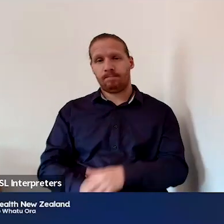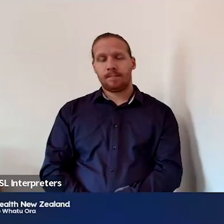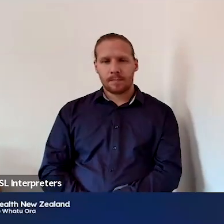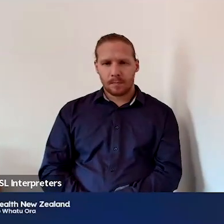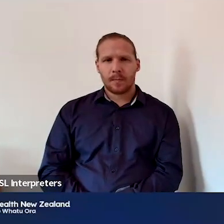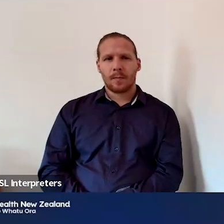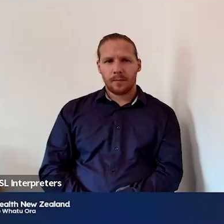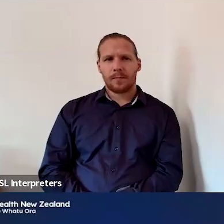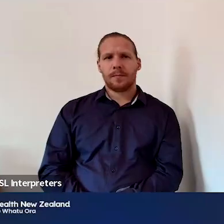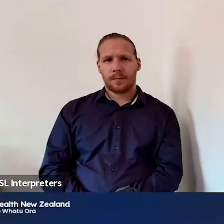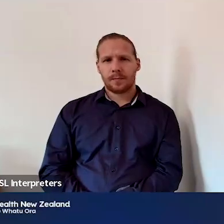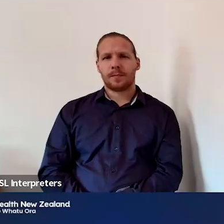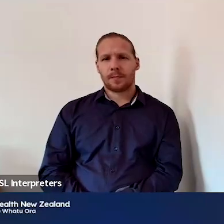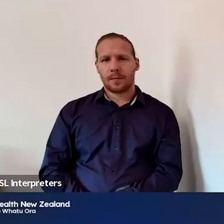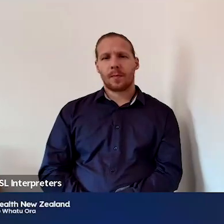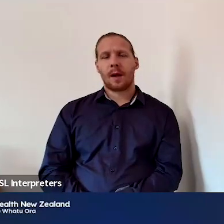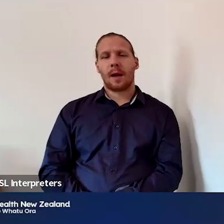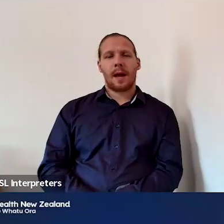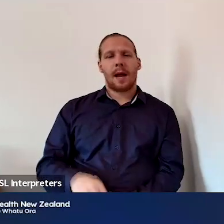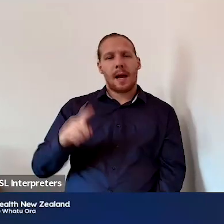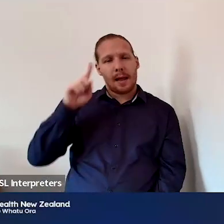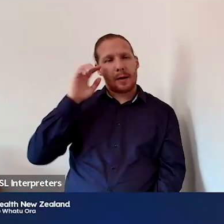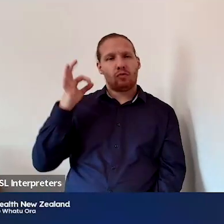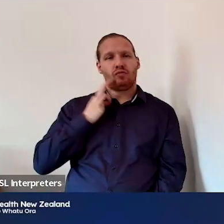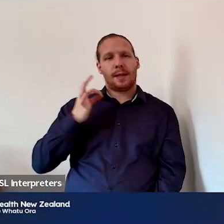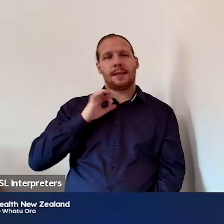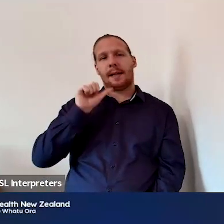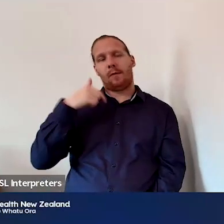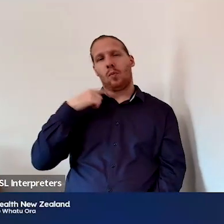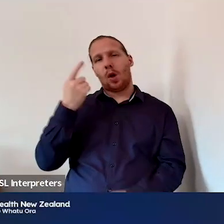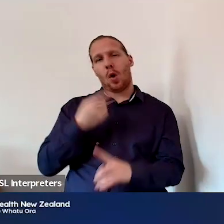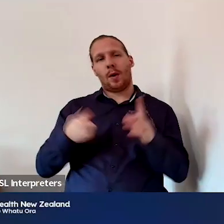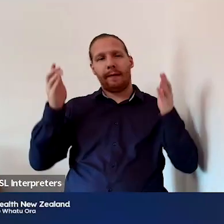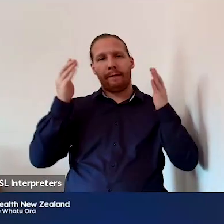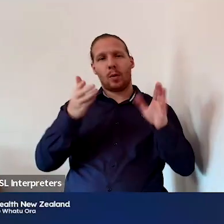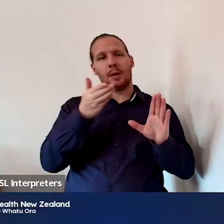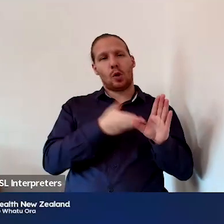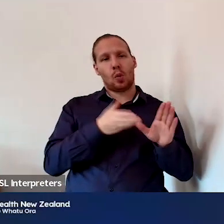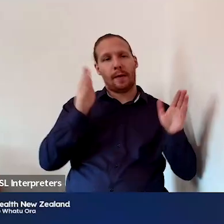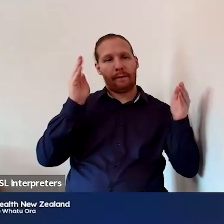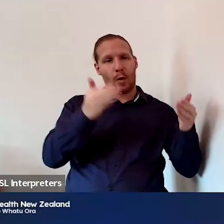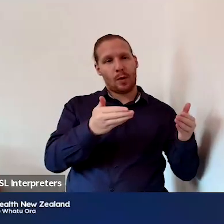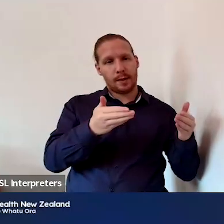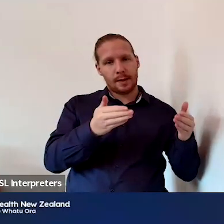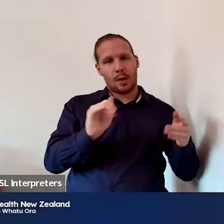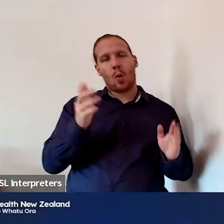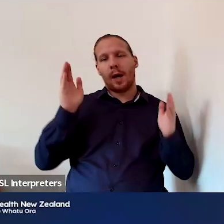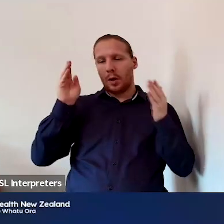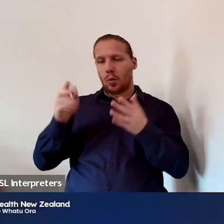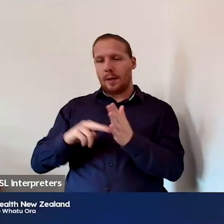yeah, I think the danger of having a just youth focused is or just youth kind of policy is that you then get,